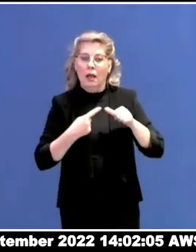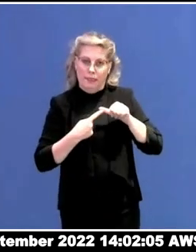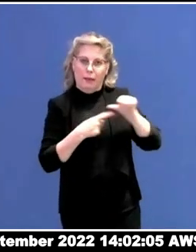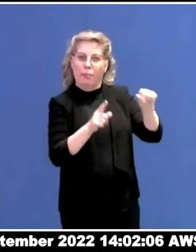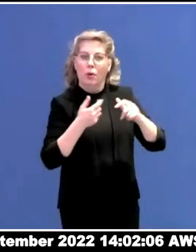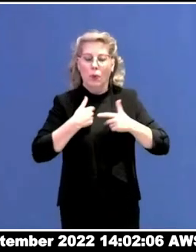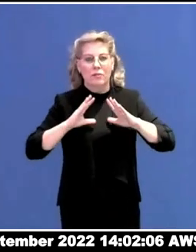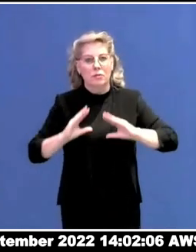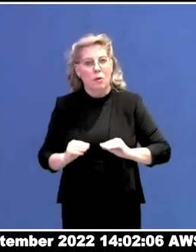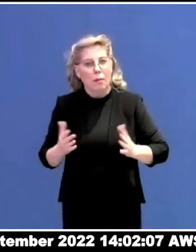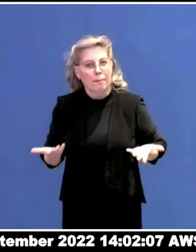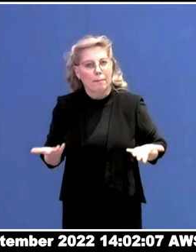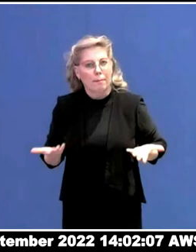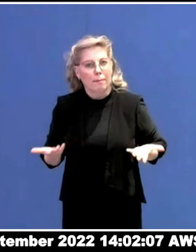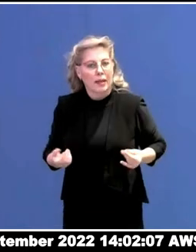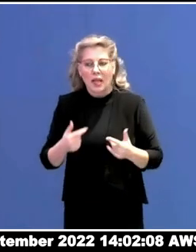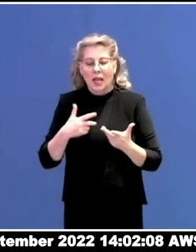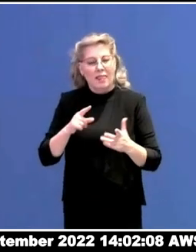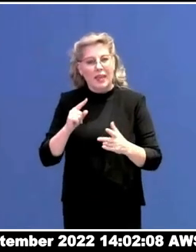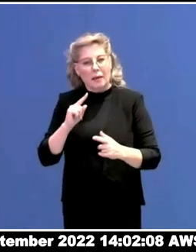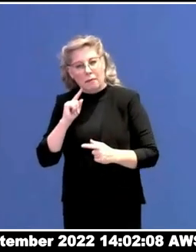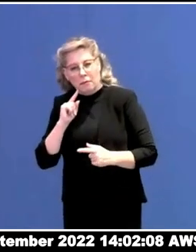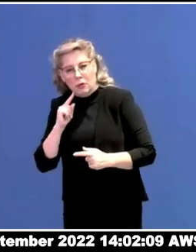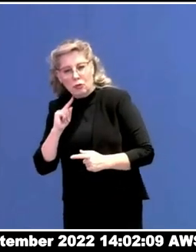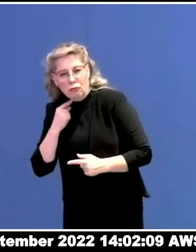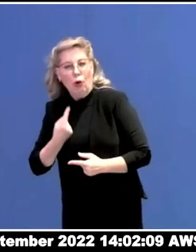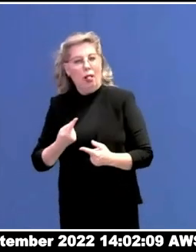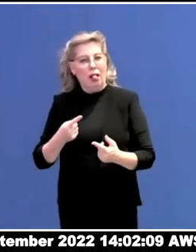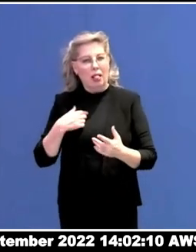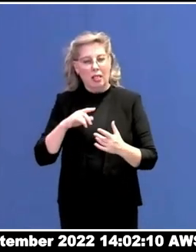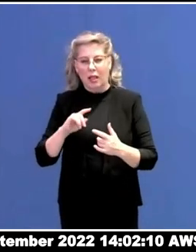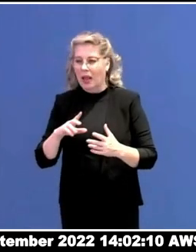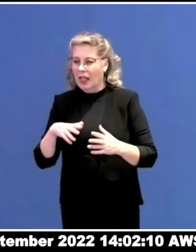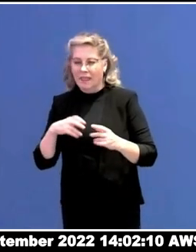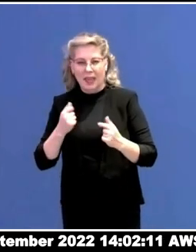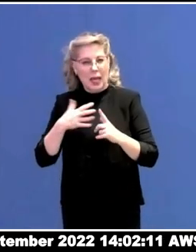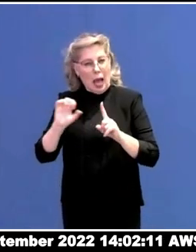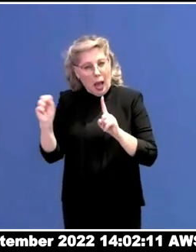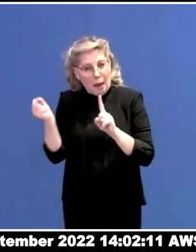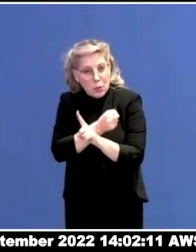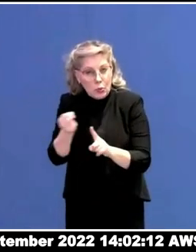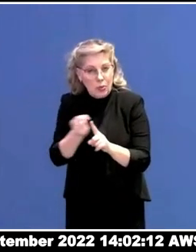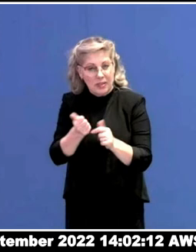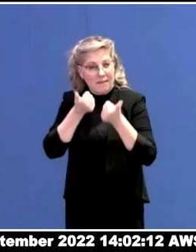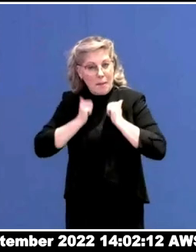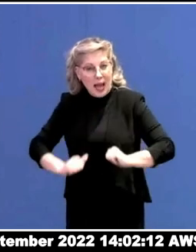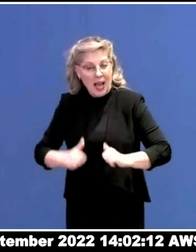So, they must be abolished. We must abolish solitary confinement, strip searching, mechanical, chemical restraints